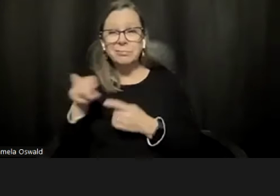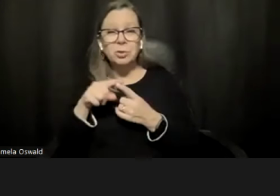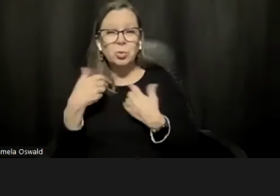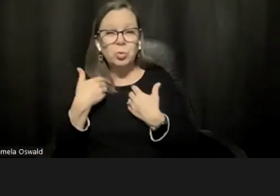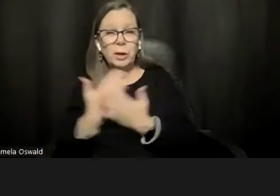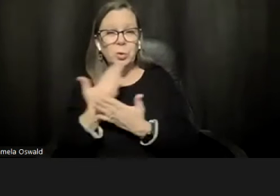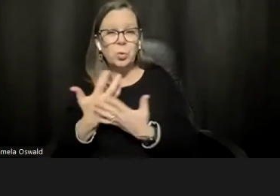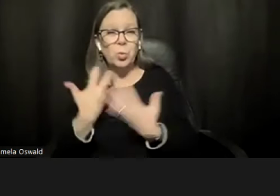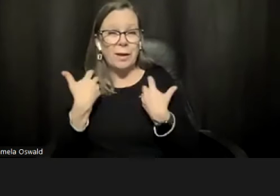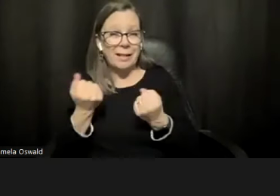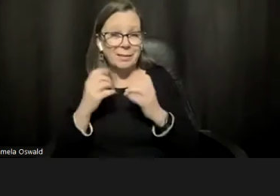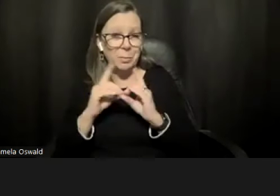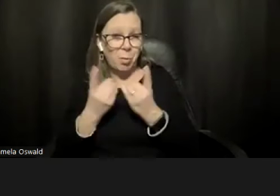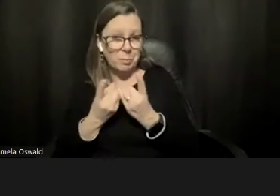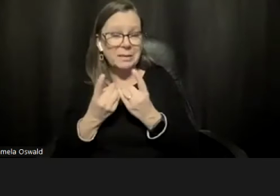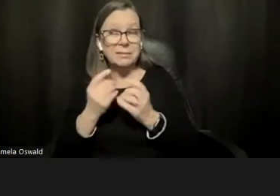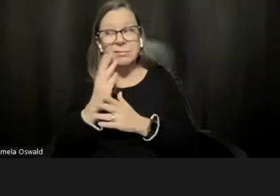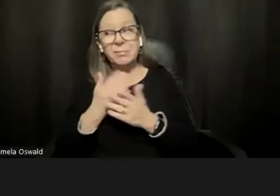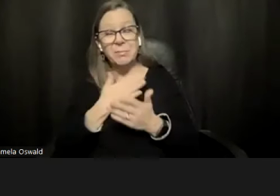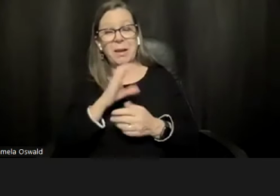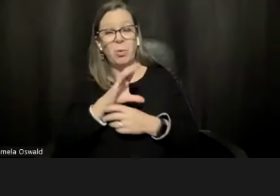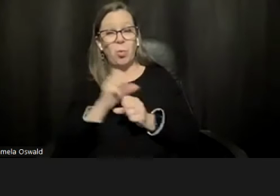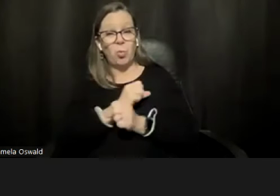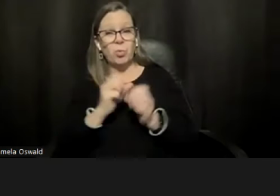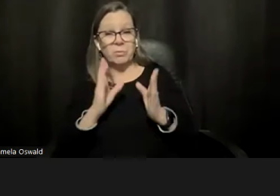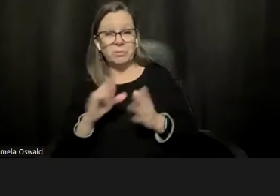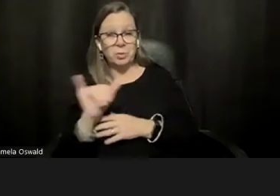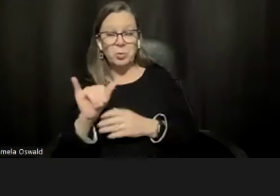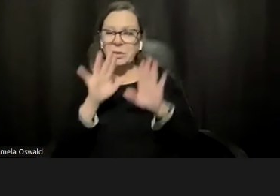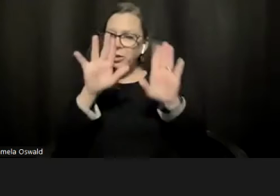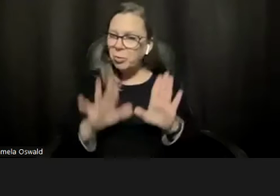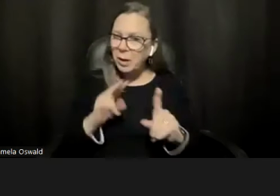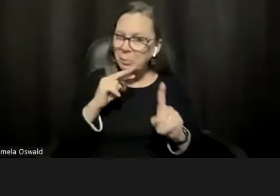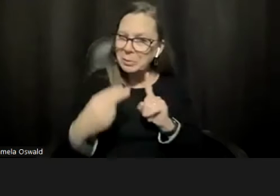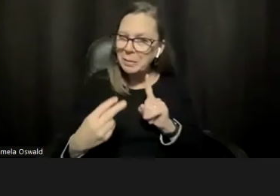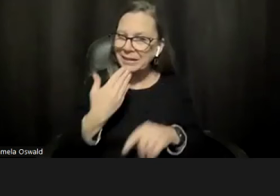are and that is a really great perspective. Thank you so much.